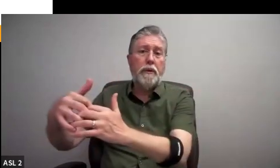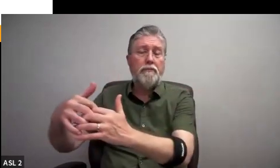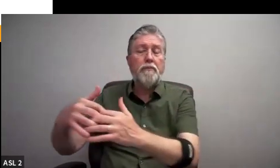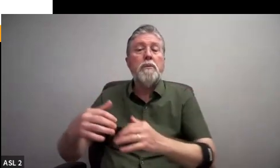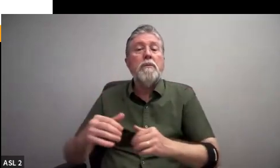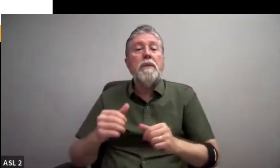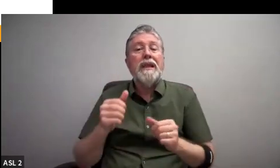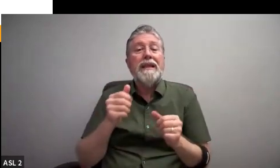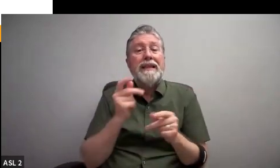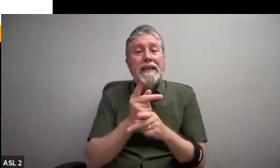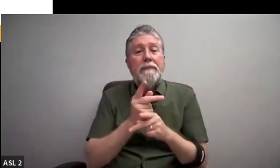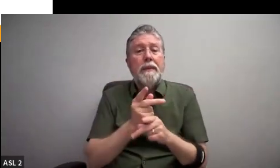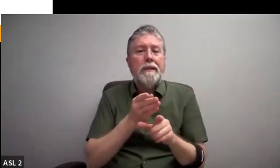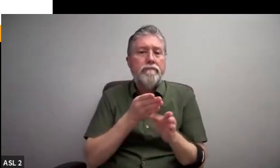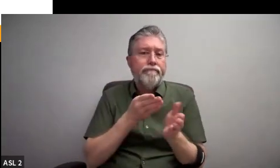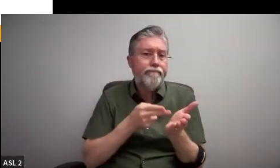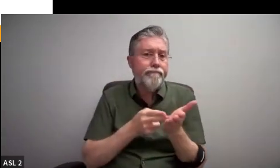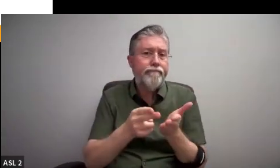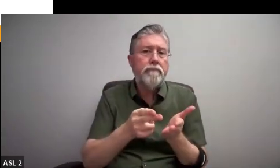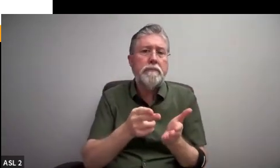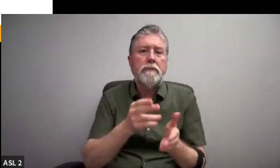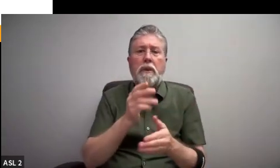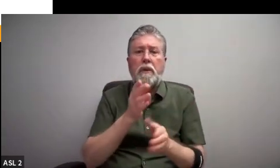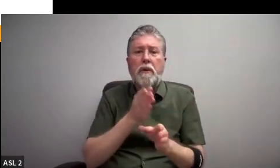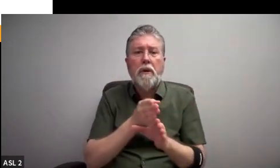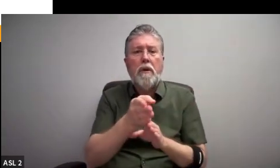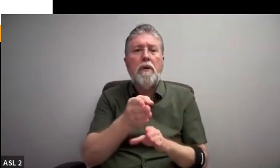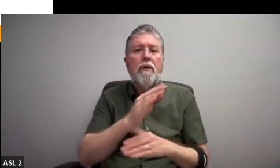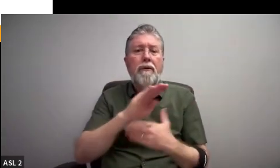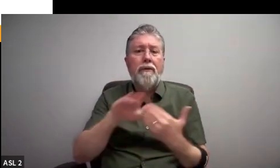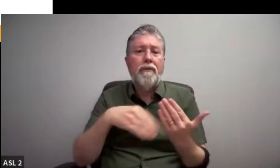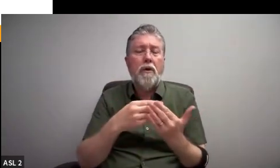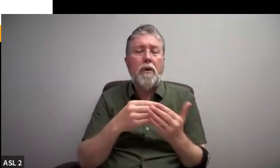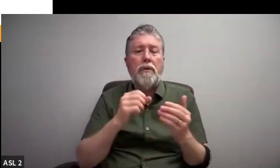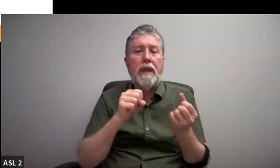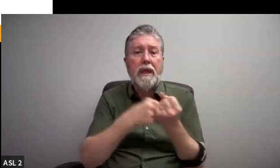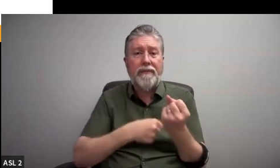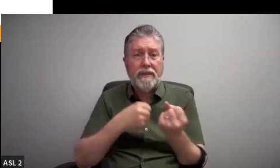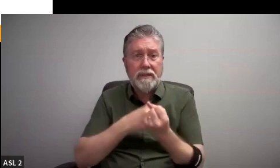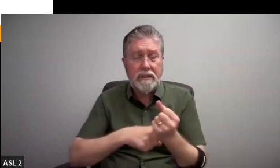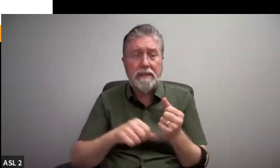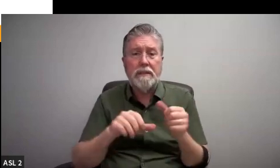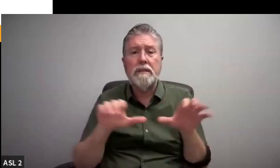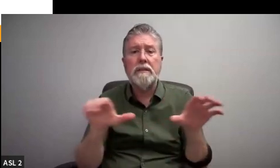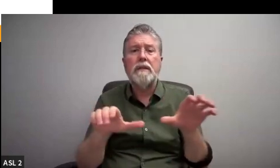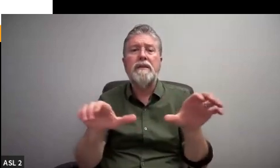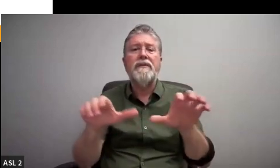the integrity of the advocacy activities and assessing and adjusting to supporting ongoing